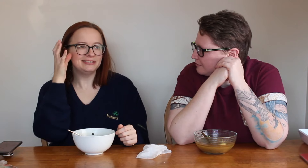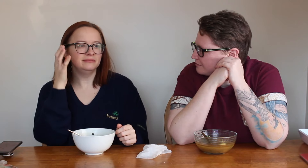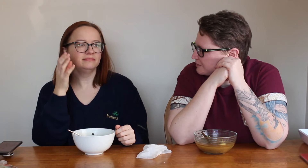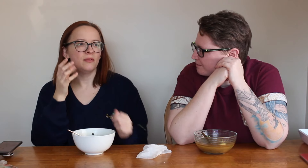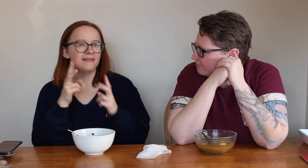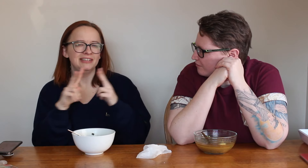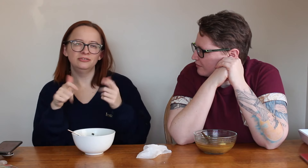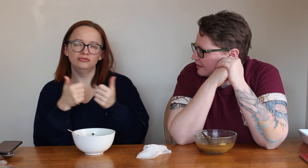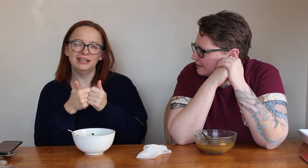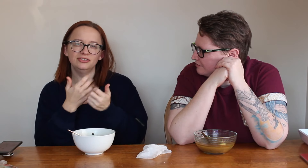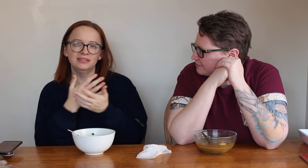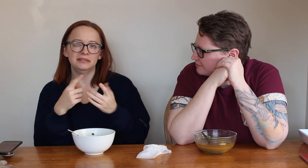Just...